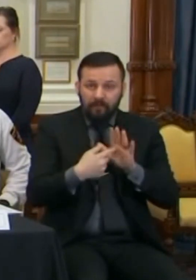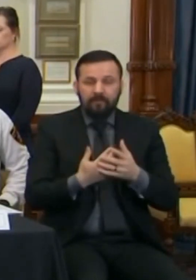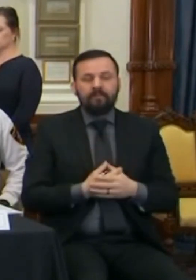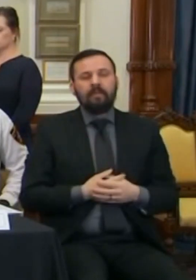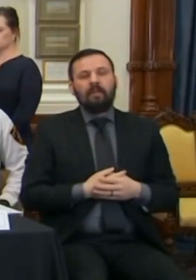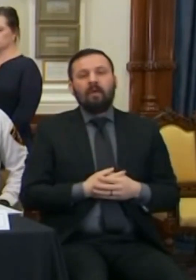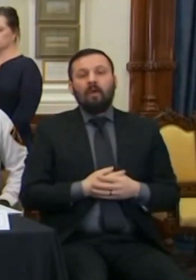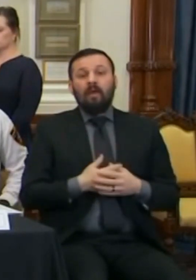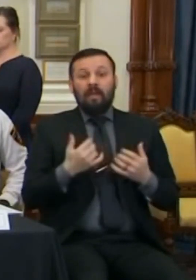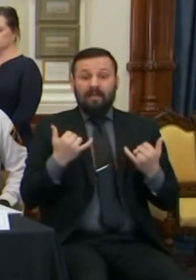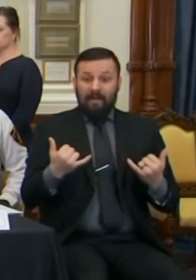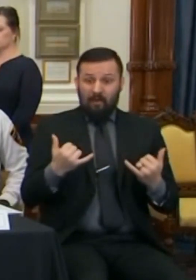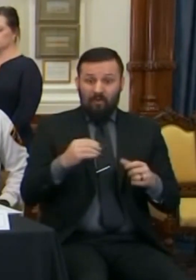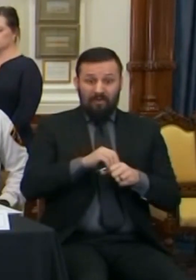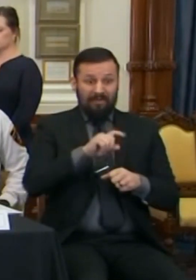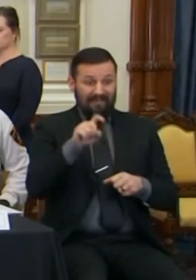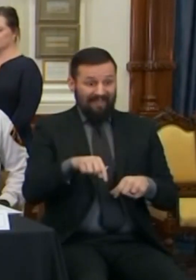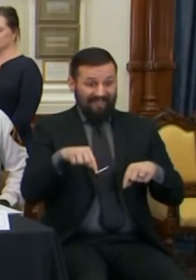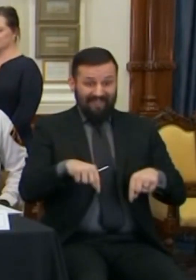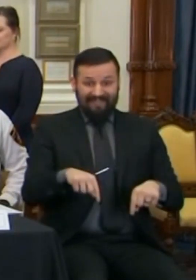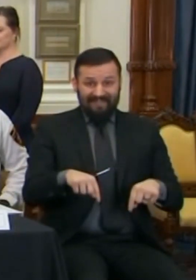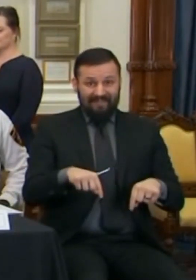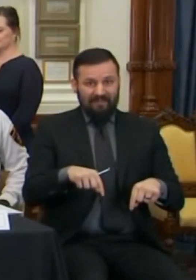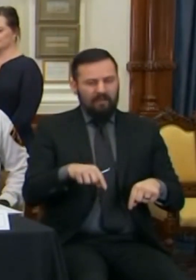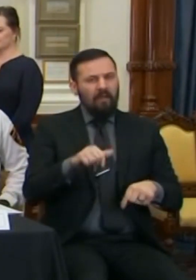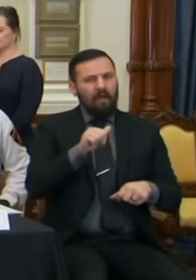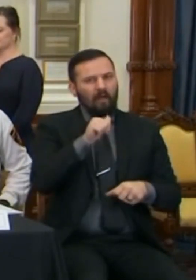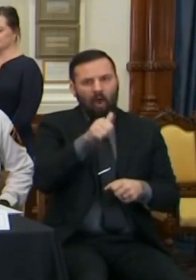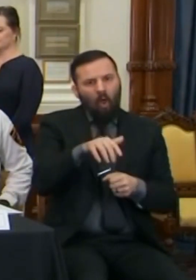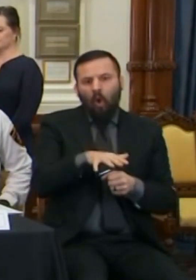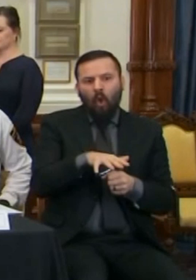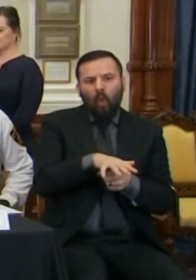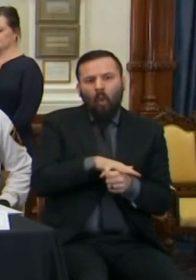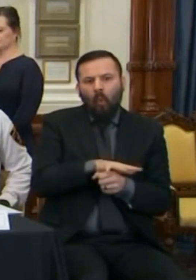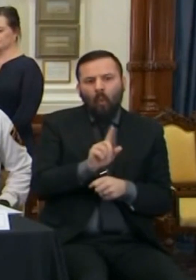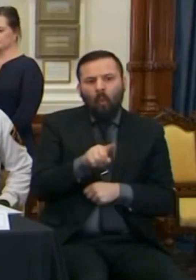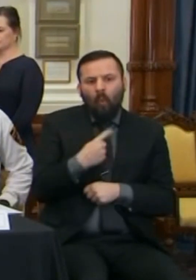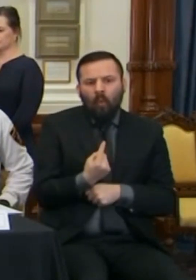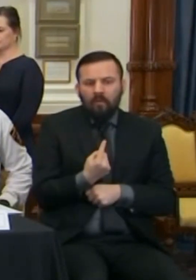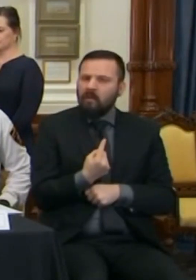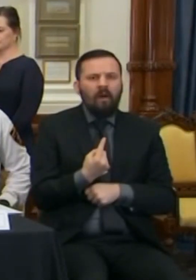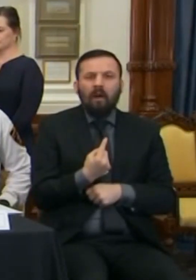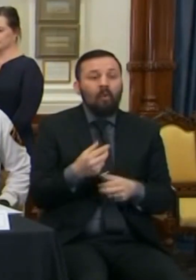we're dealing with now in Texas is not a local disaster or a regional disaster